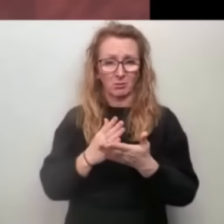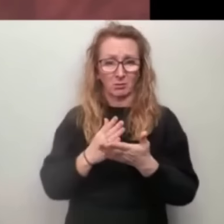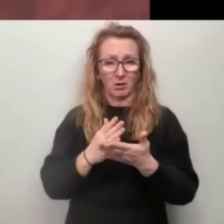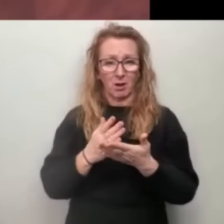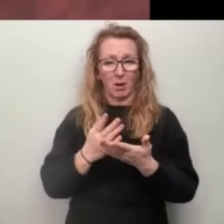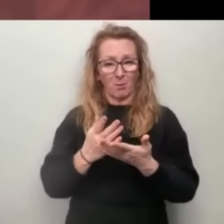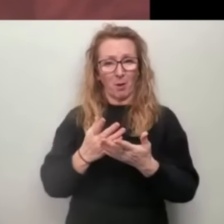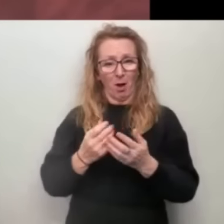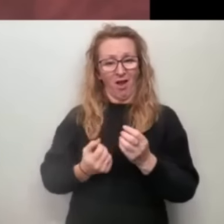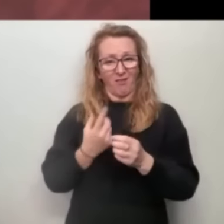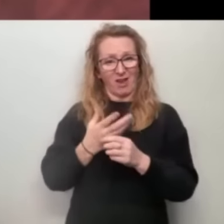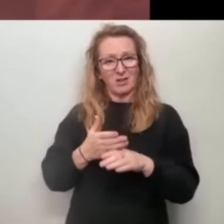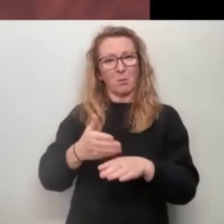to these great moments of change.